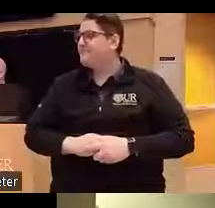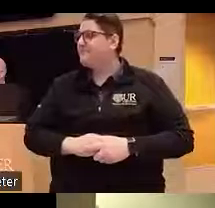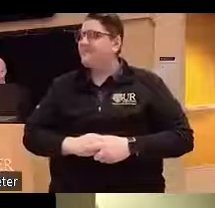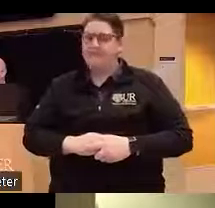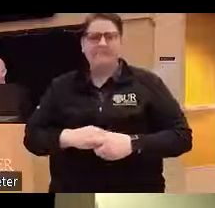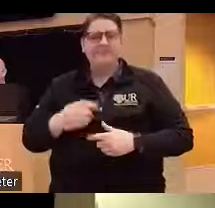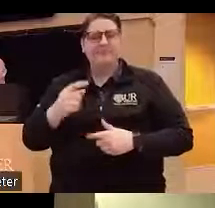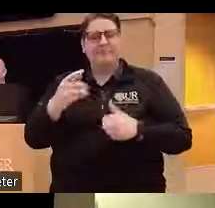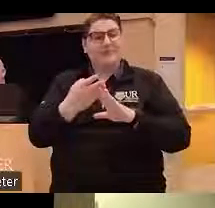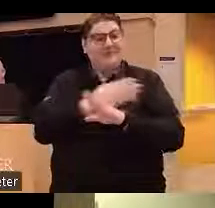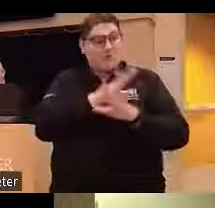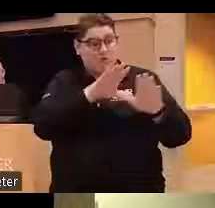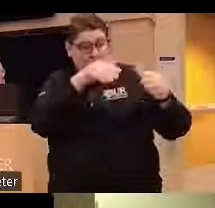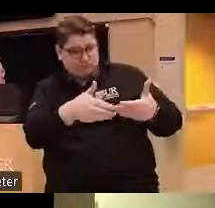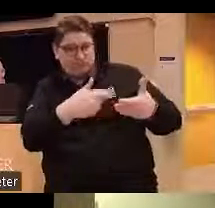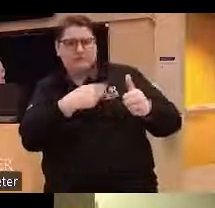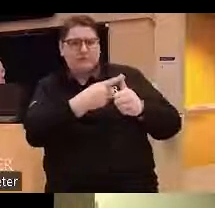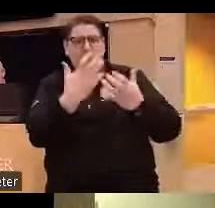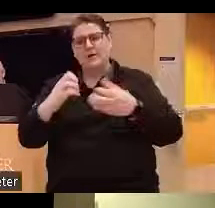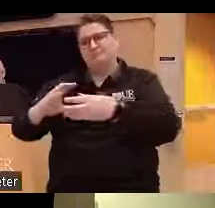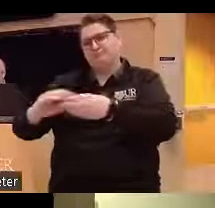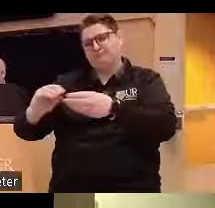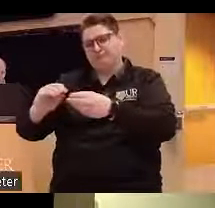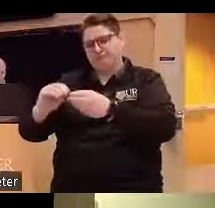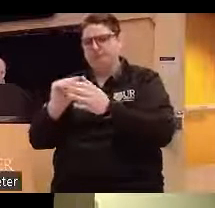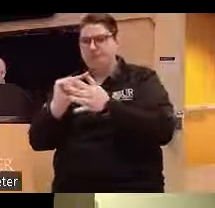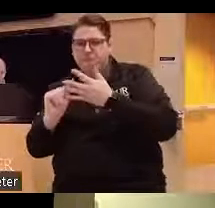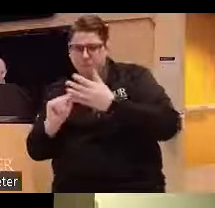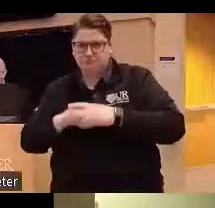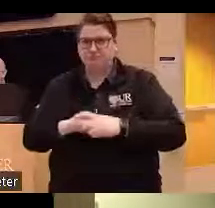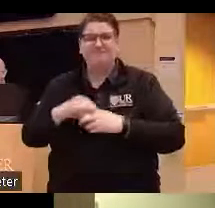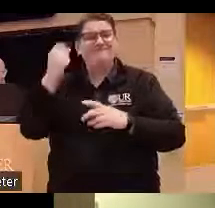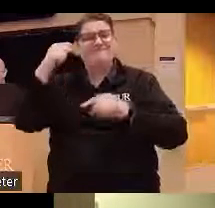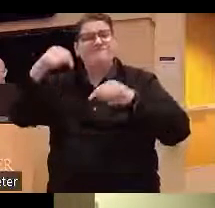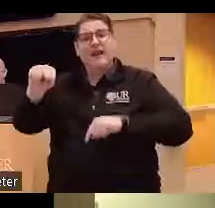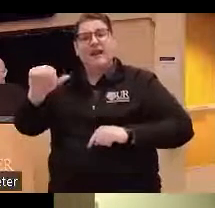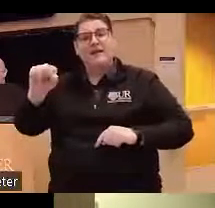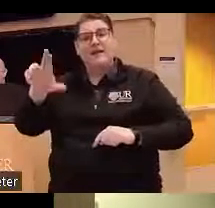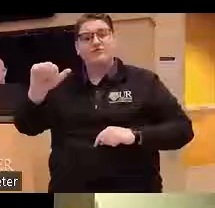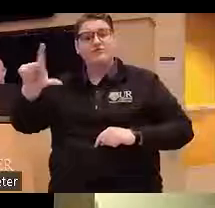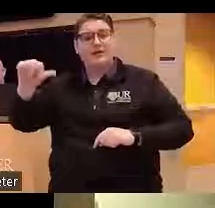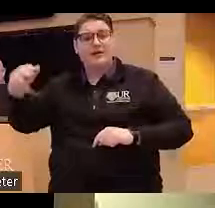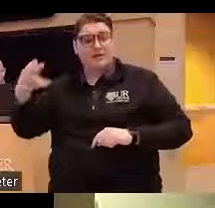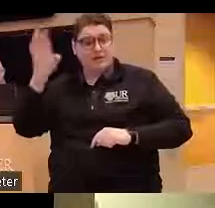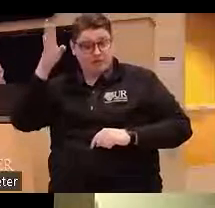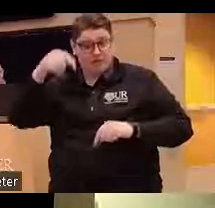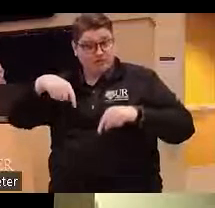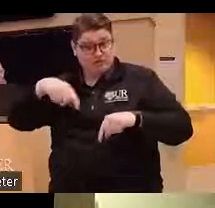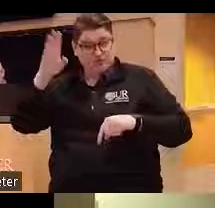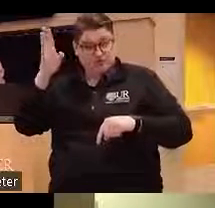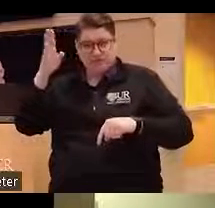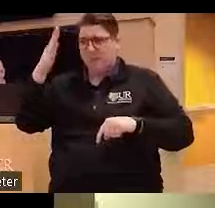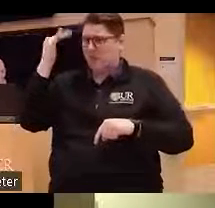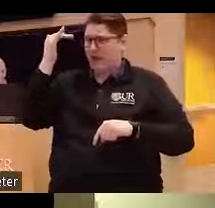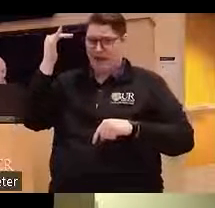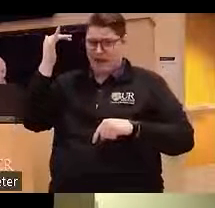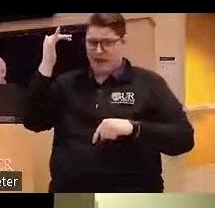before I introduce our speaker um so the nazala lecture of course is uh due to or made possible by